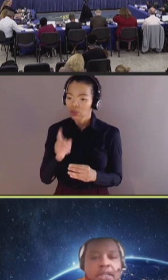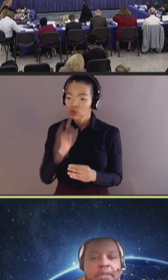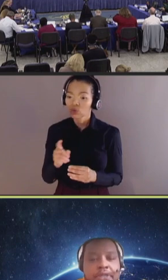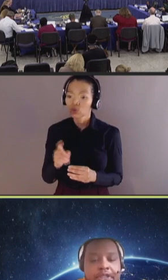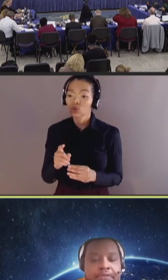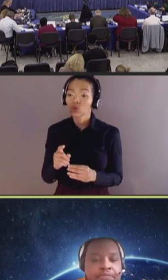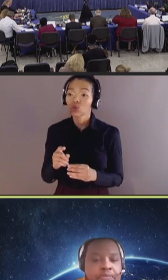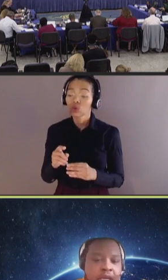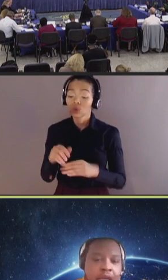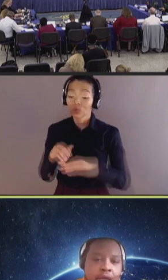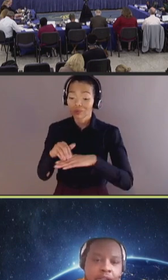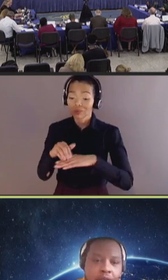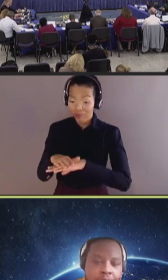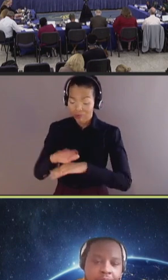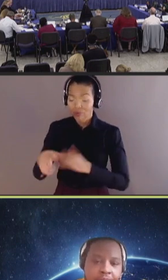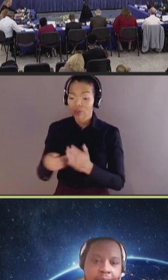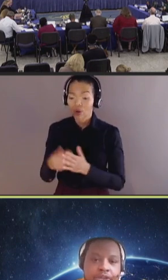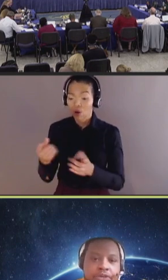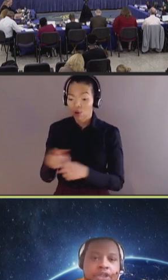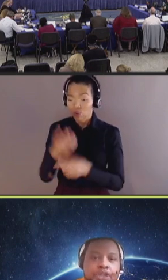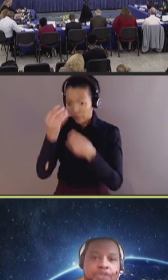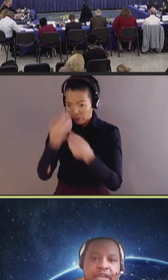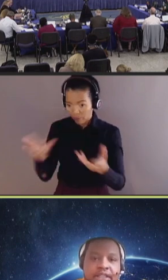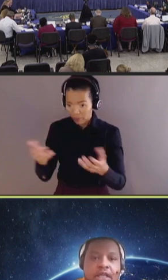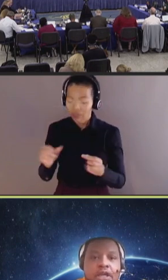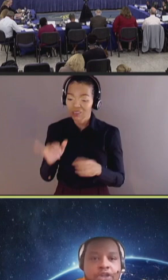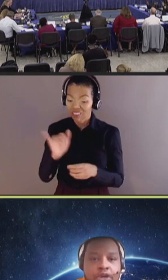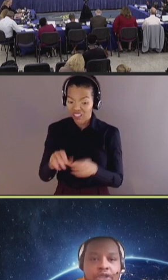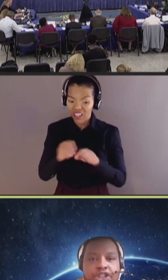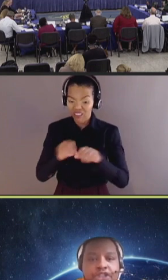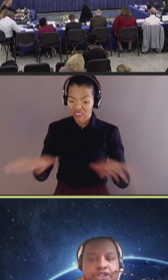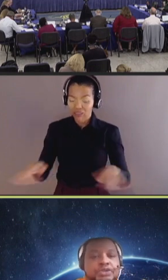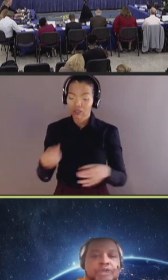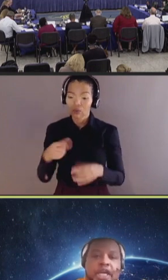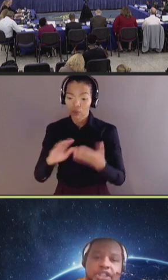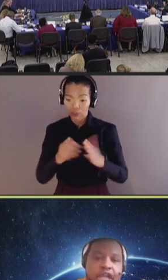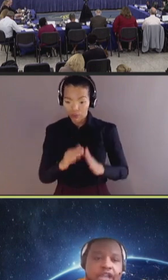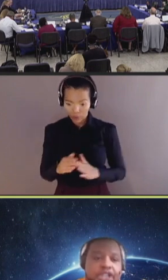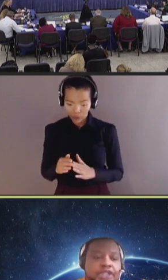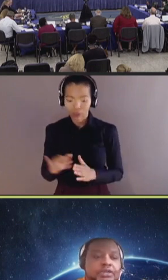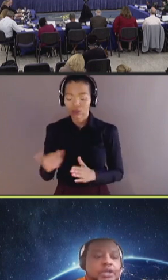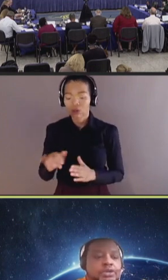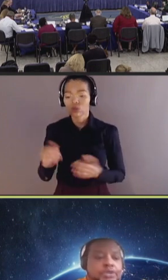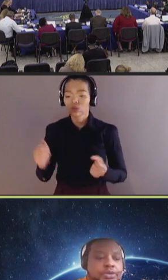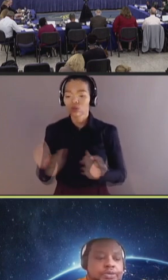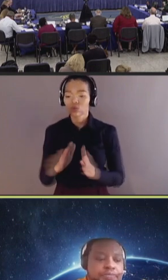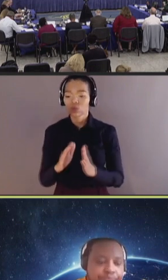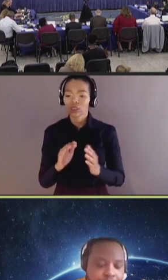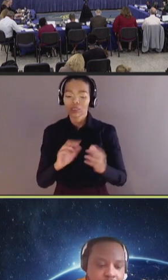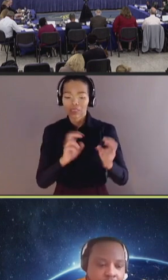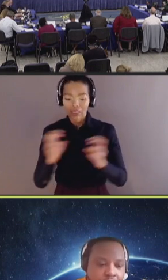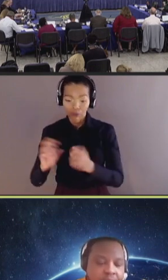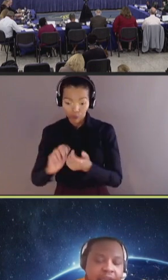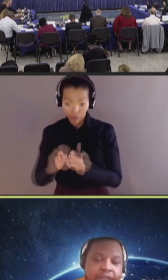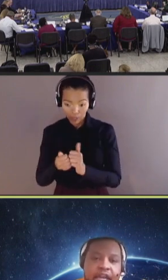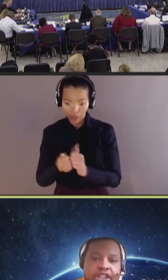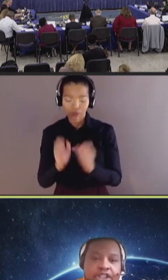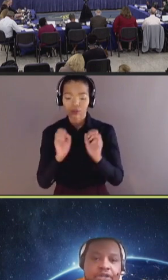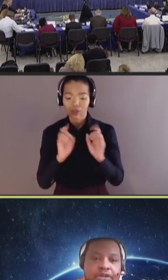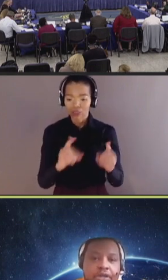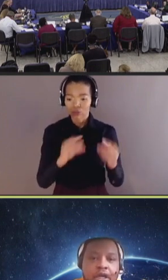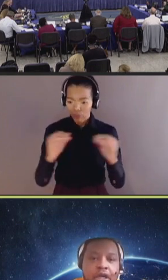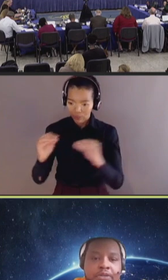the community. And also, we were able to address those issues through education, through navigation